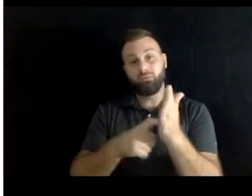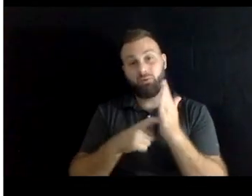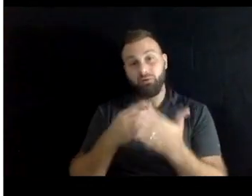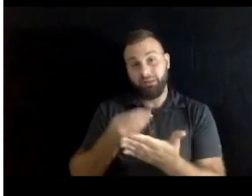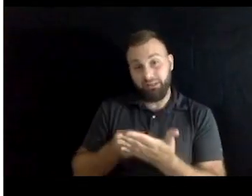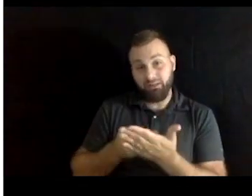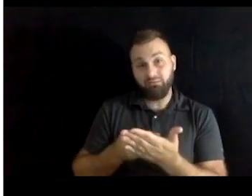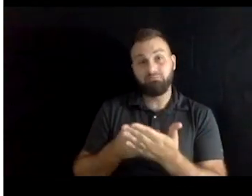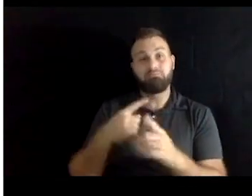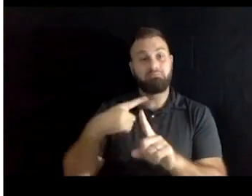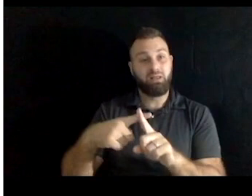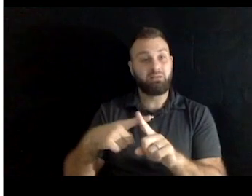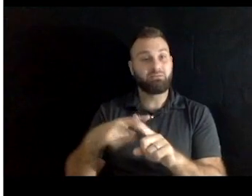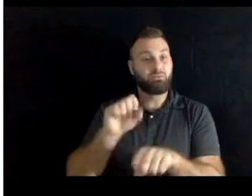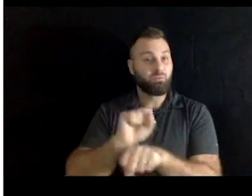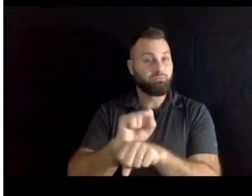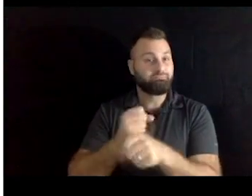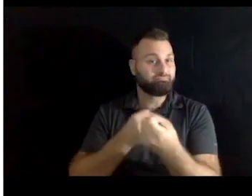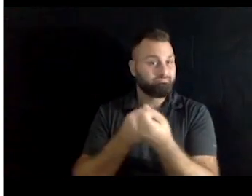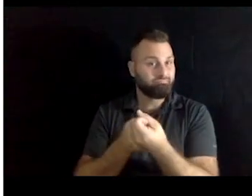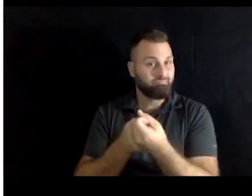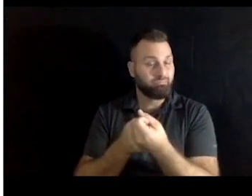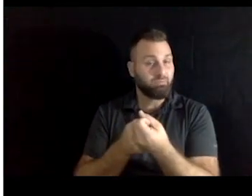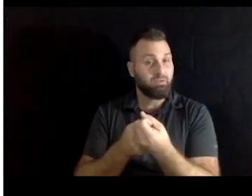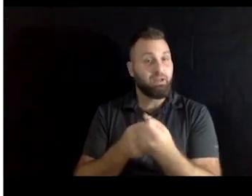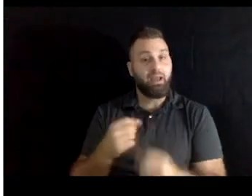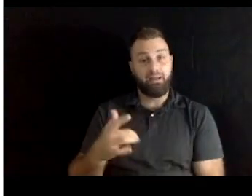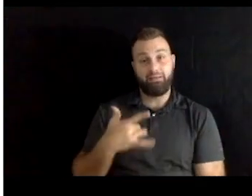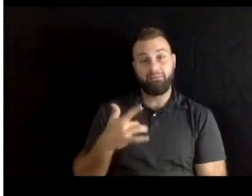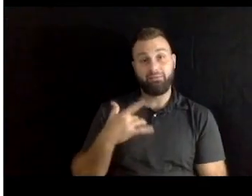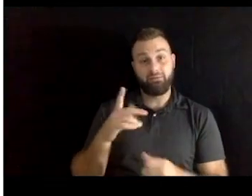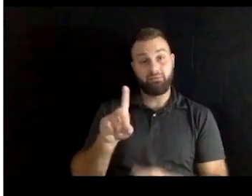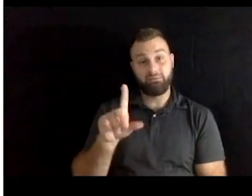And I really feel that in order to advance disability rights further.